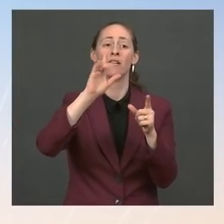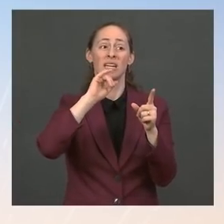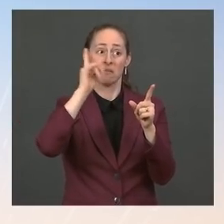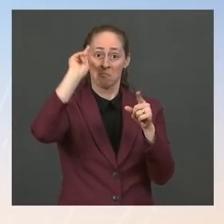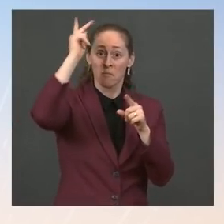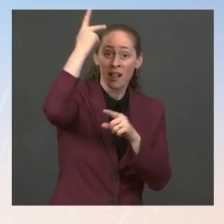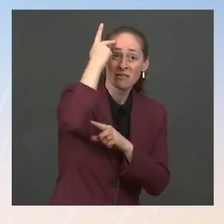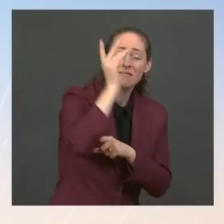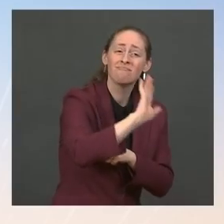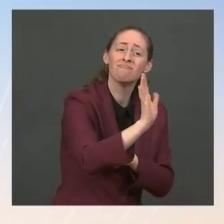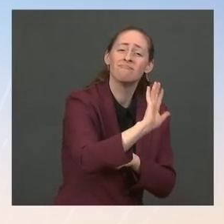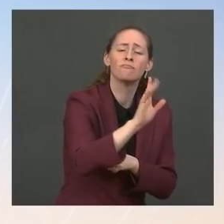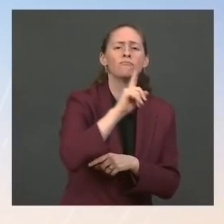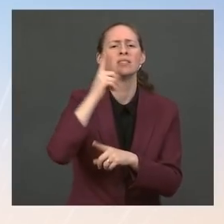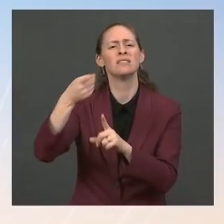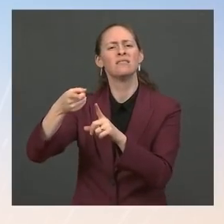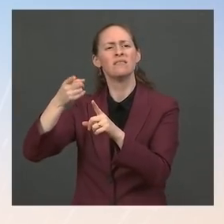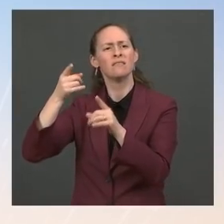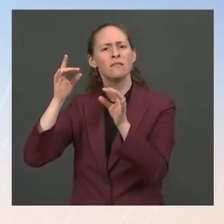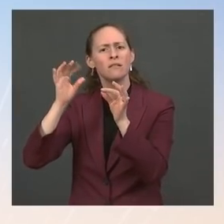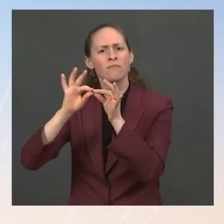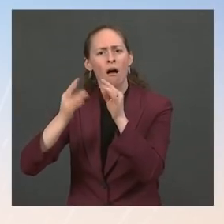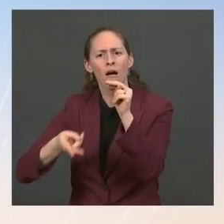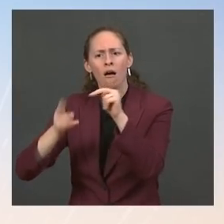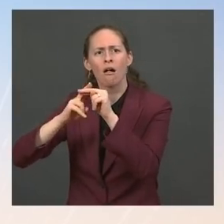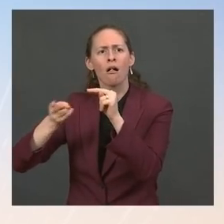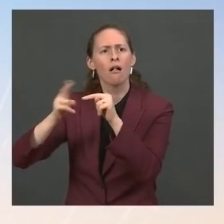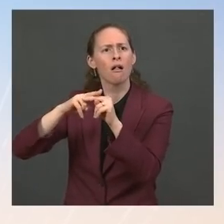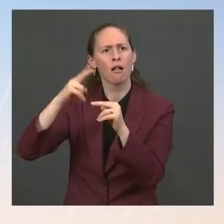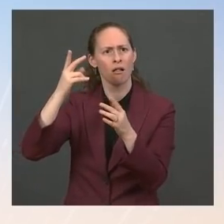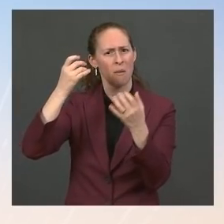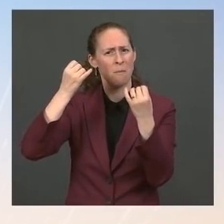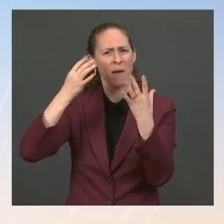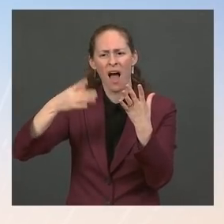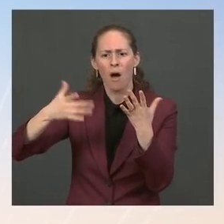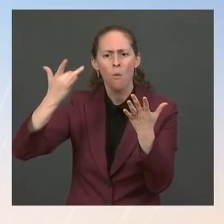no matter their political party. And that's certainly of concern to the President.